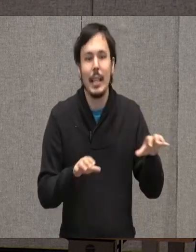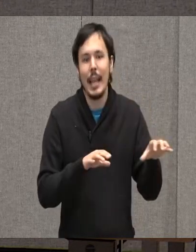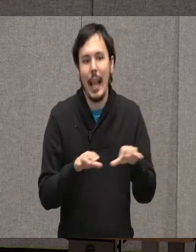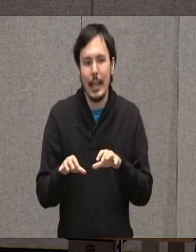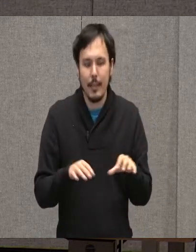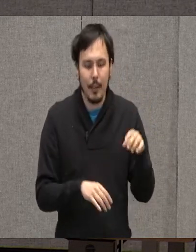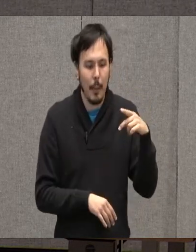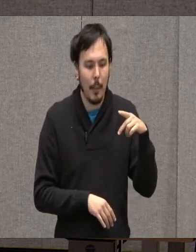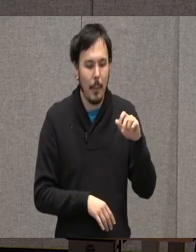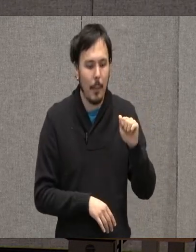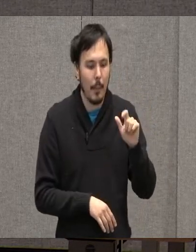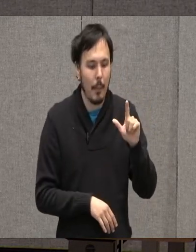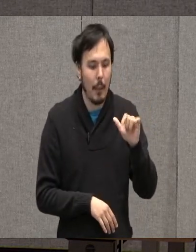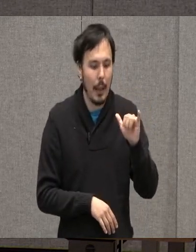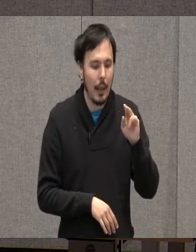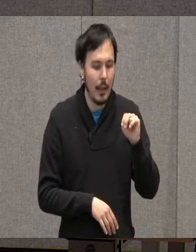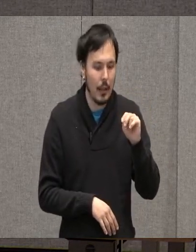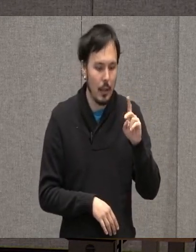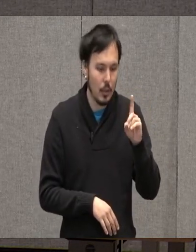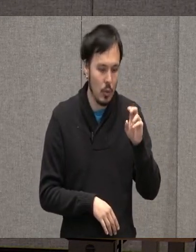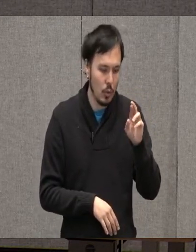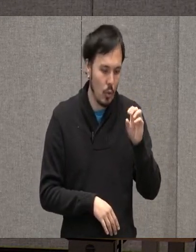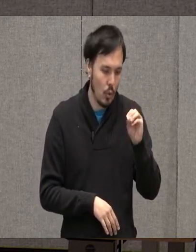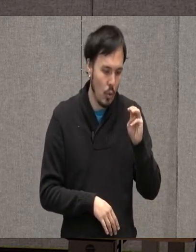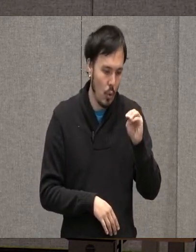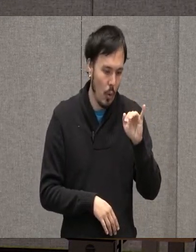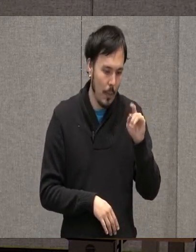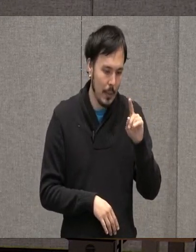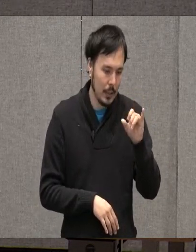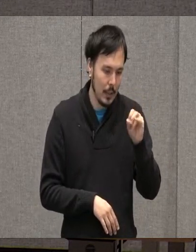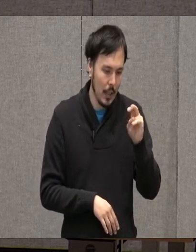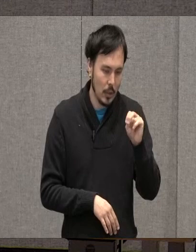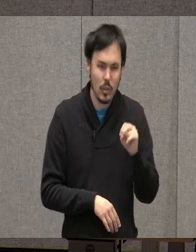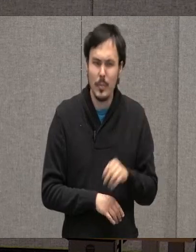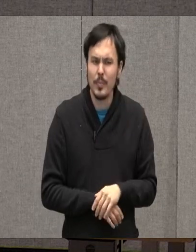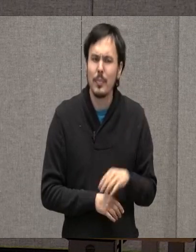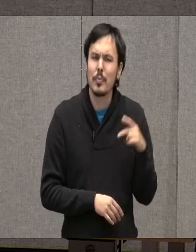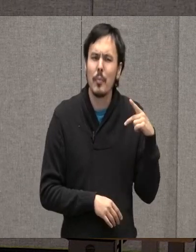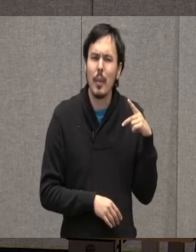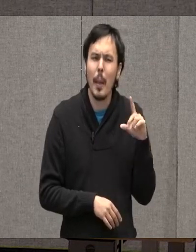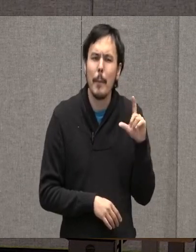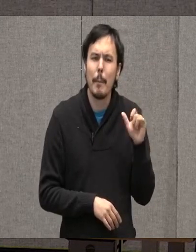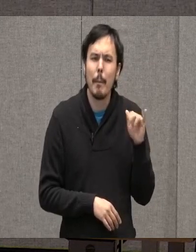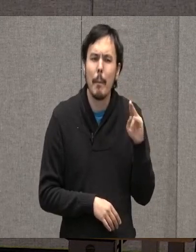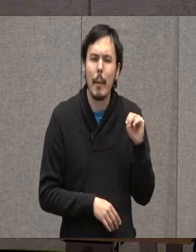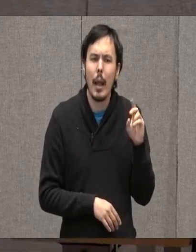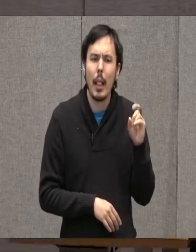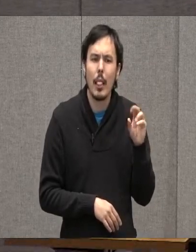something like that. So palindromes, does anybody know what a palindrome is?